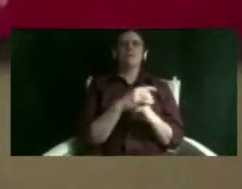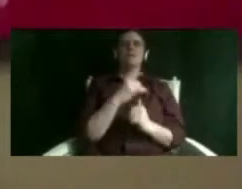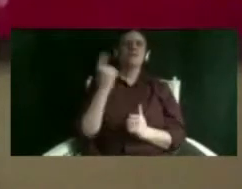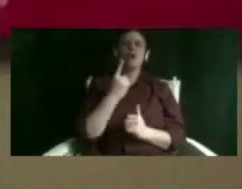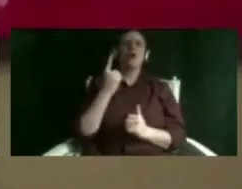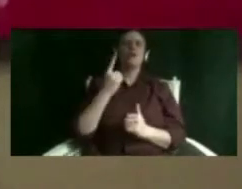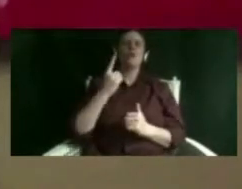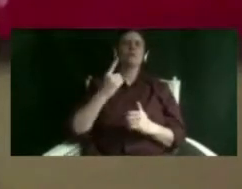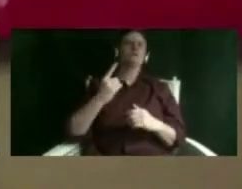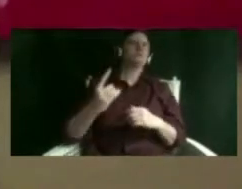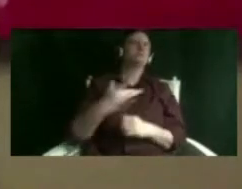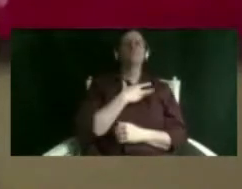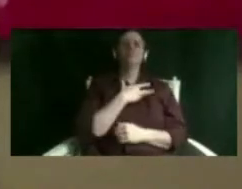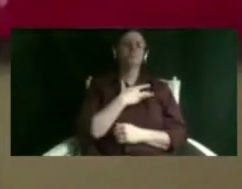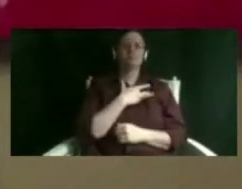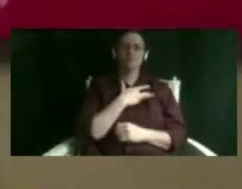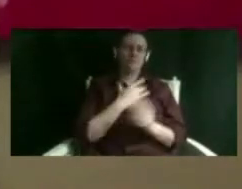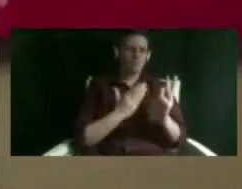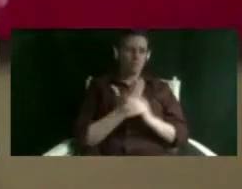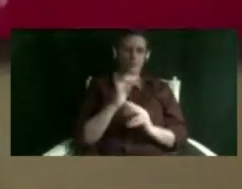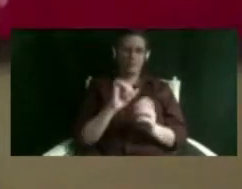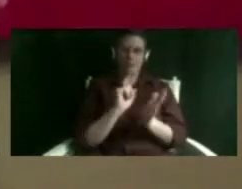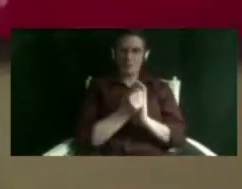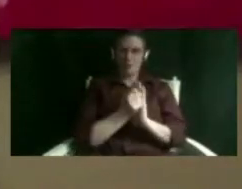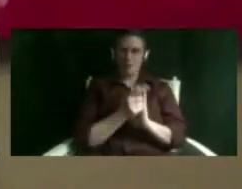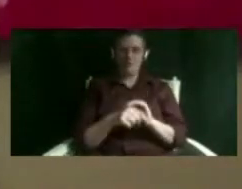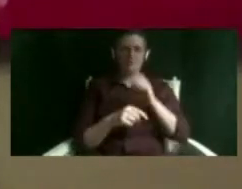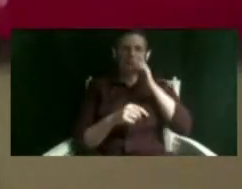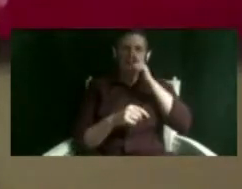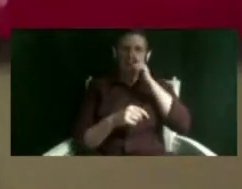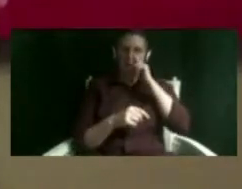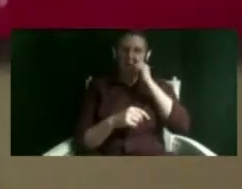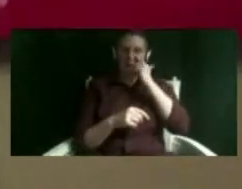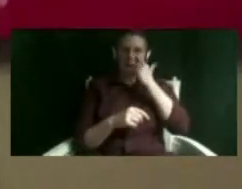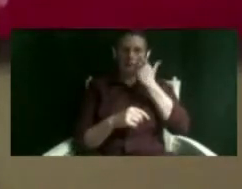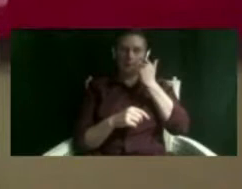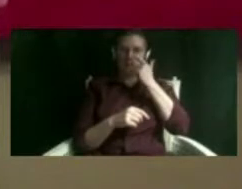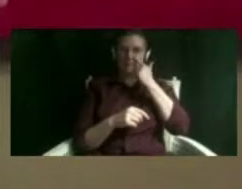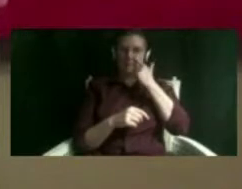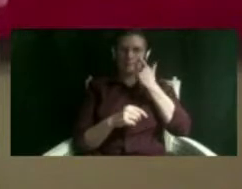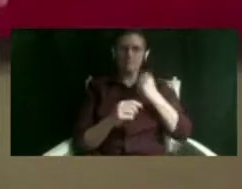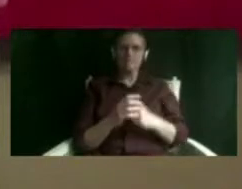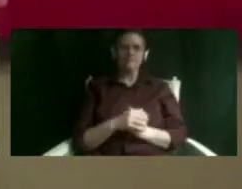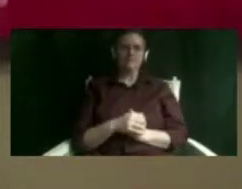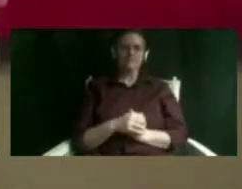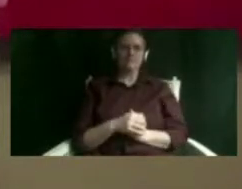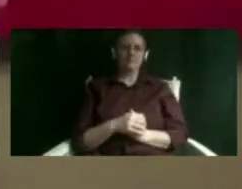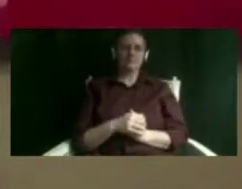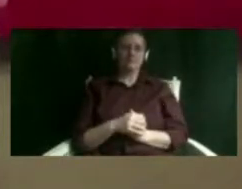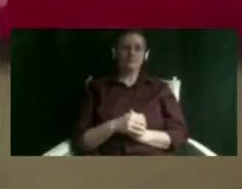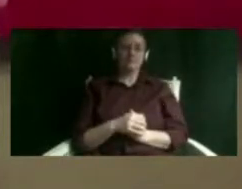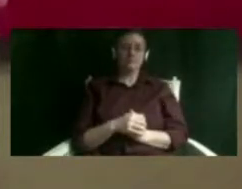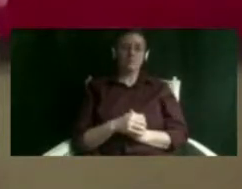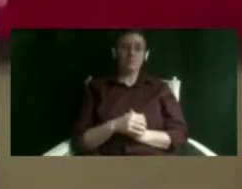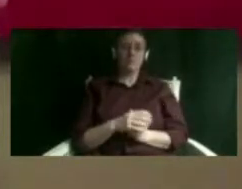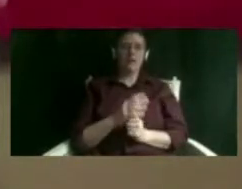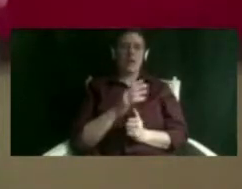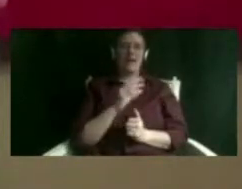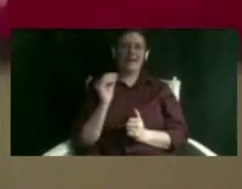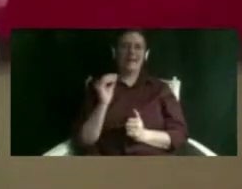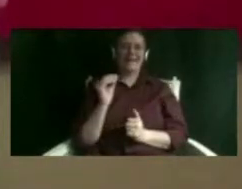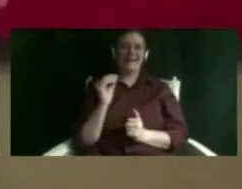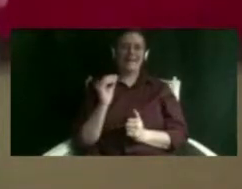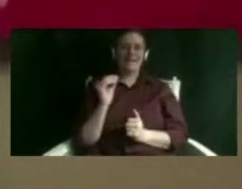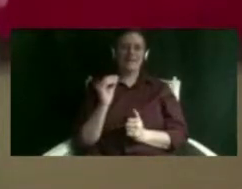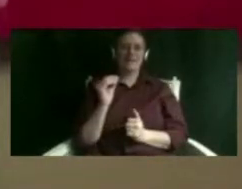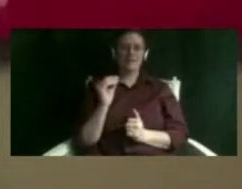uh throughout that moment and uh you know i it was at that point then it's just i later on i